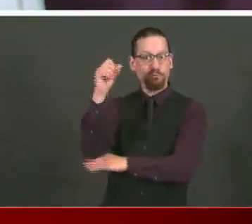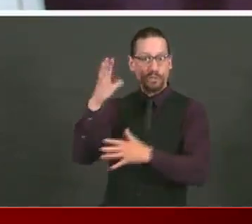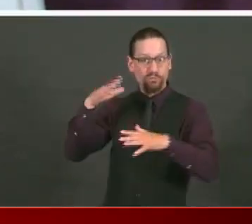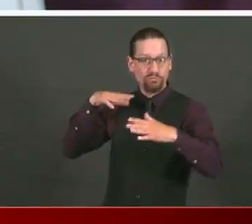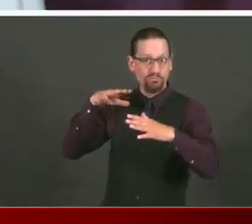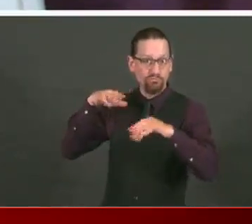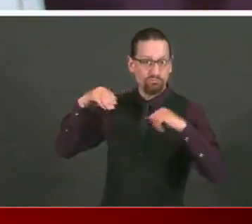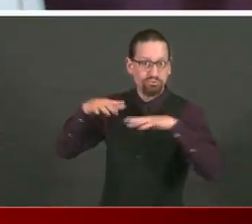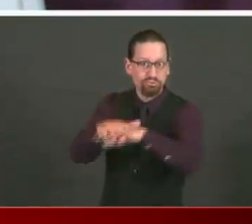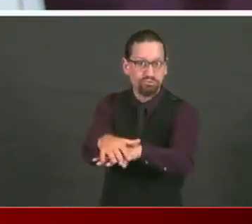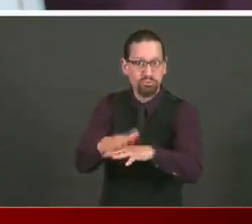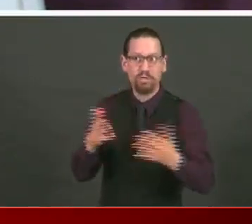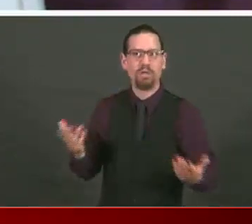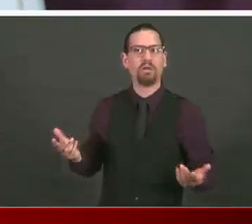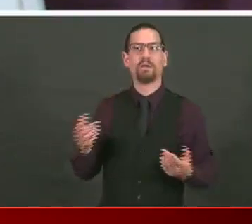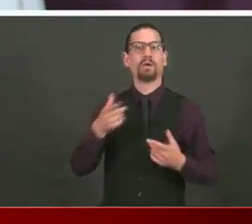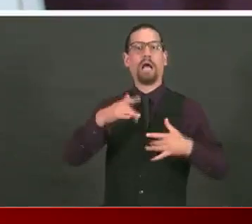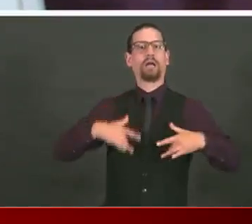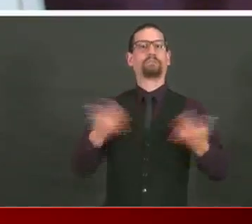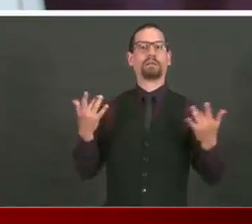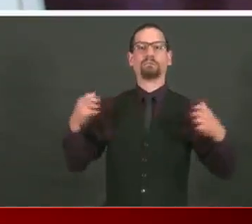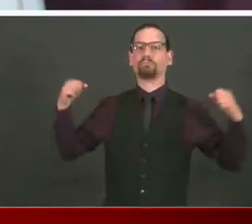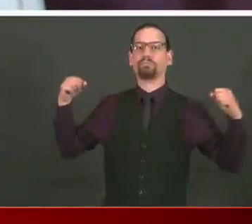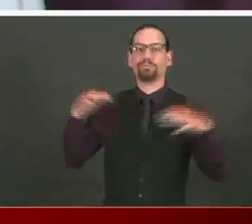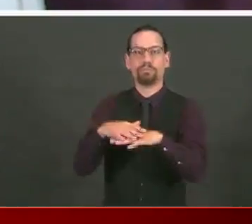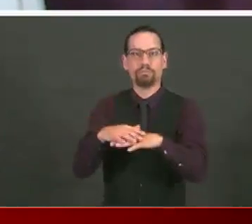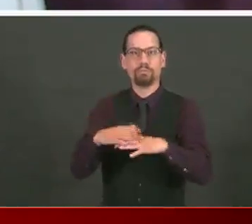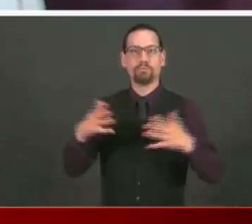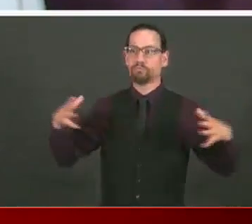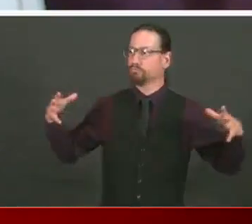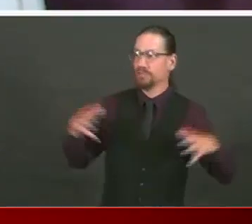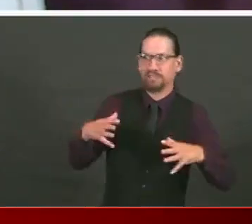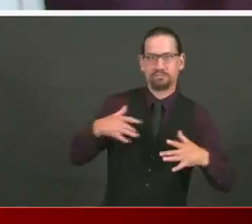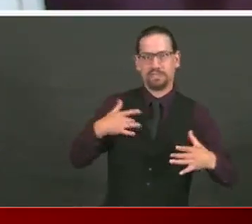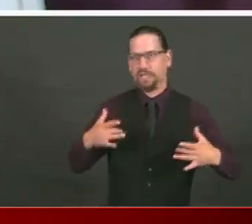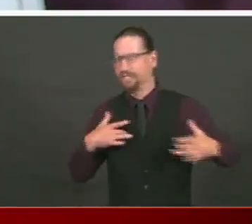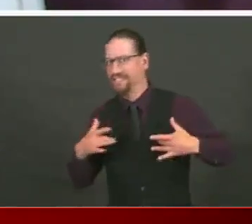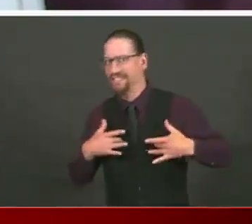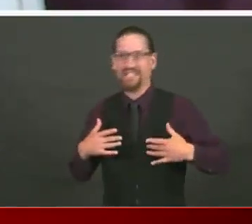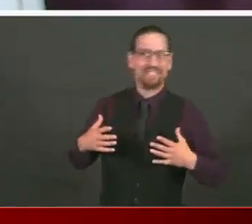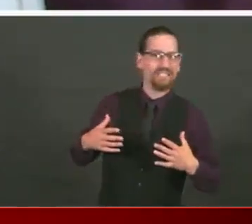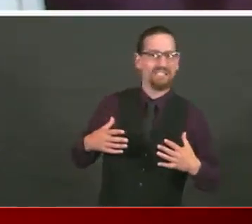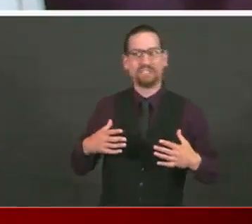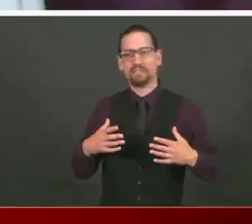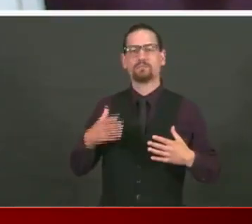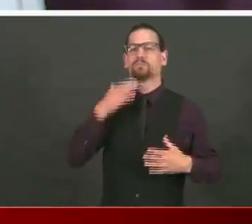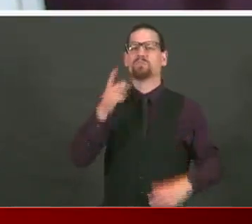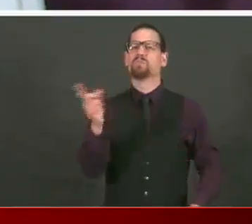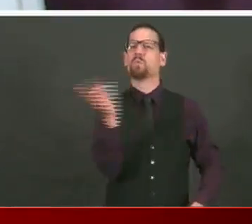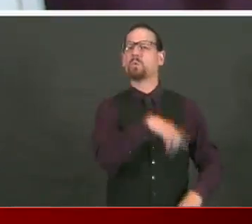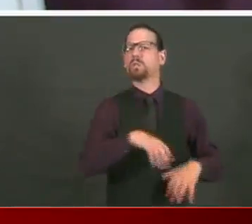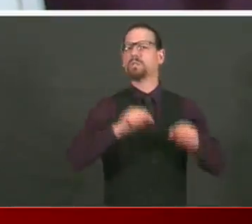CHILDCARE WORKER, BUS DRIVER, BEEN TO A PROTEST, IF YOU HAVE BEEN TO AN EVENT SURROUNDED BY A